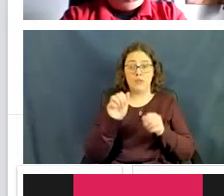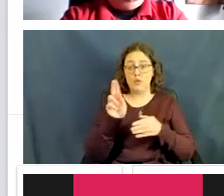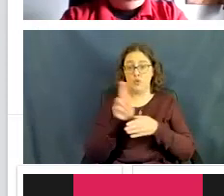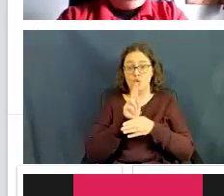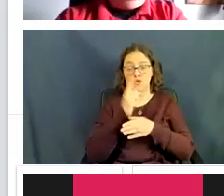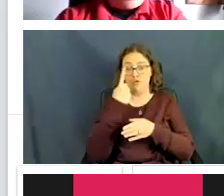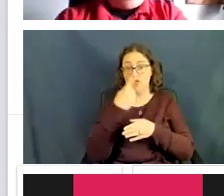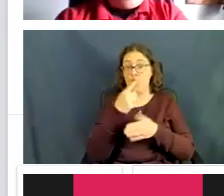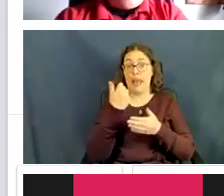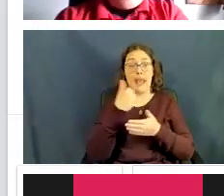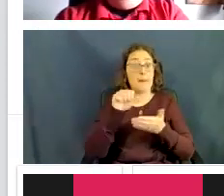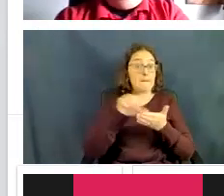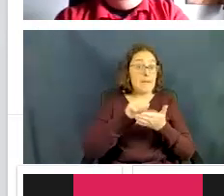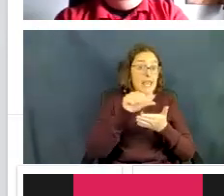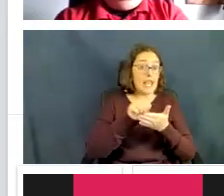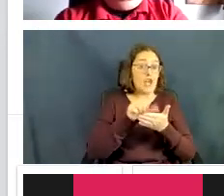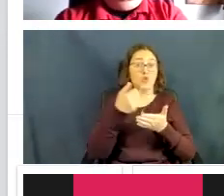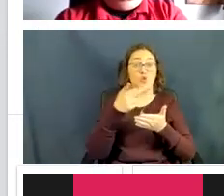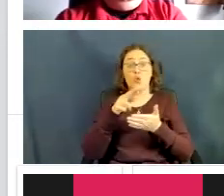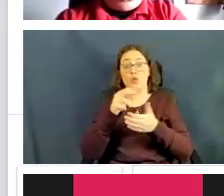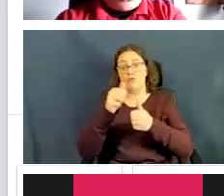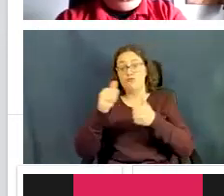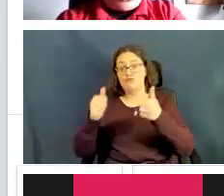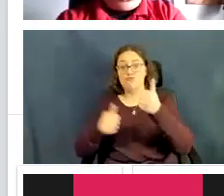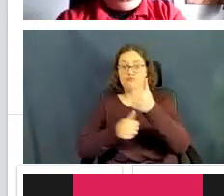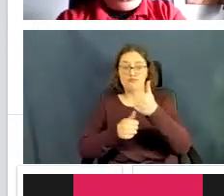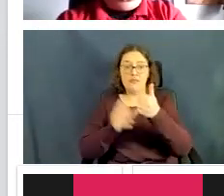Or you are going to send a published viewer sites portfolio.